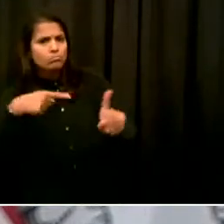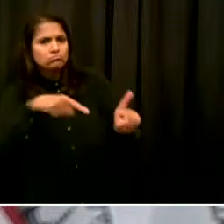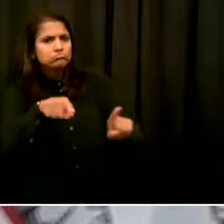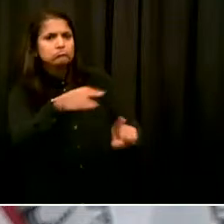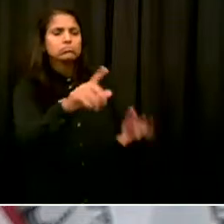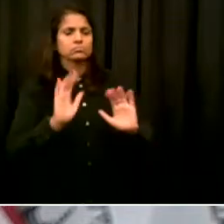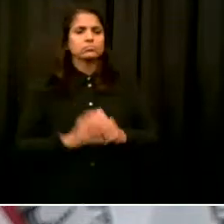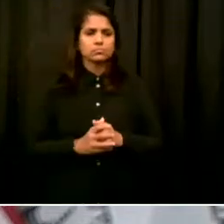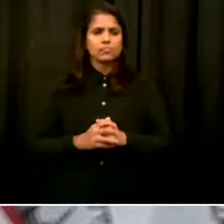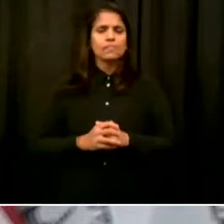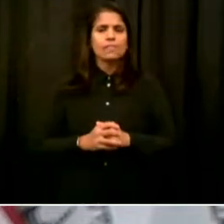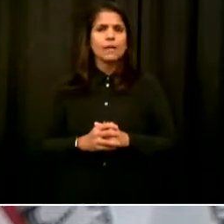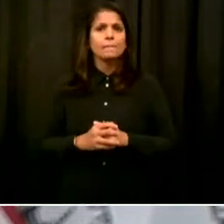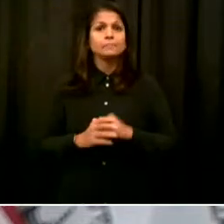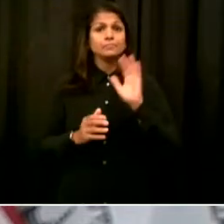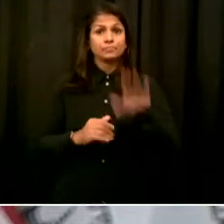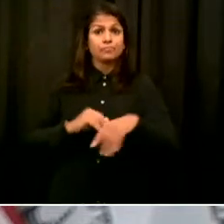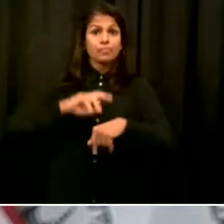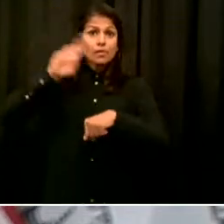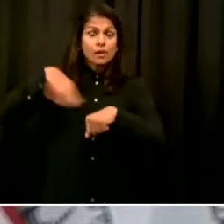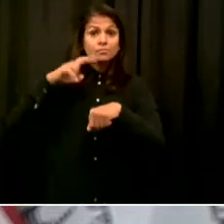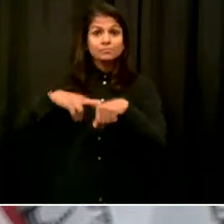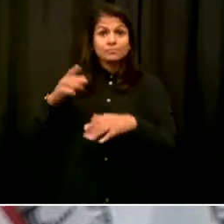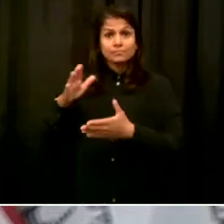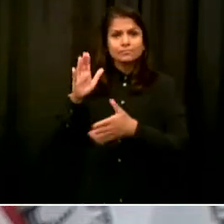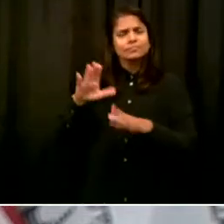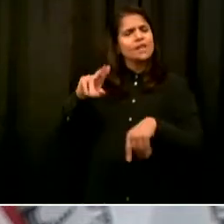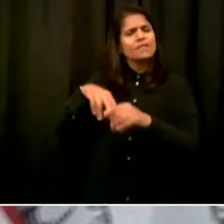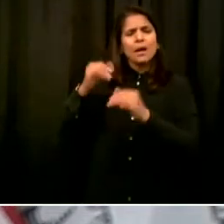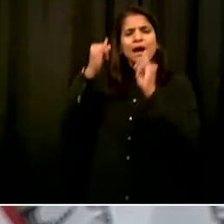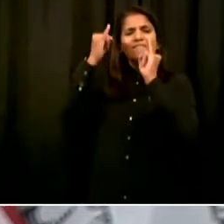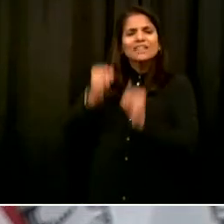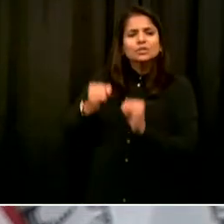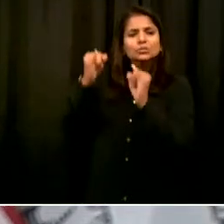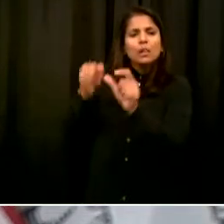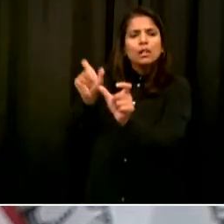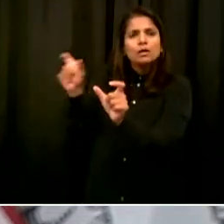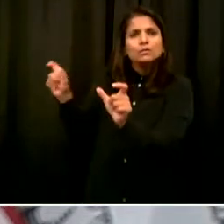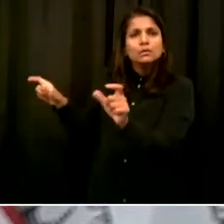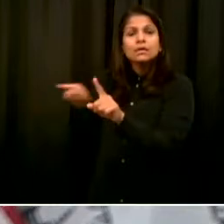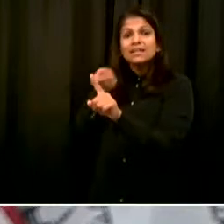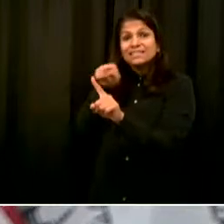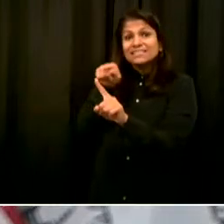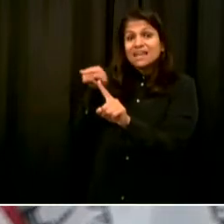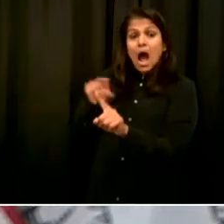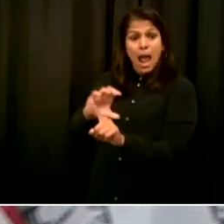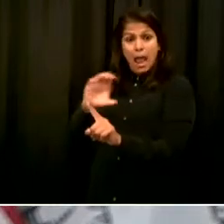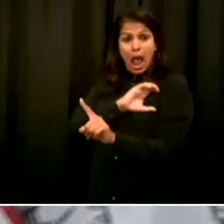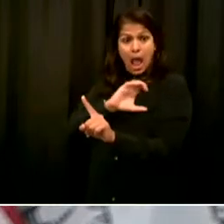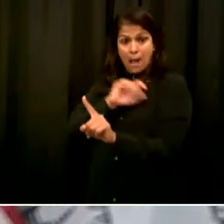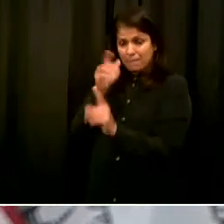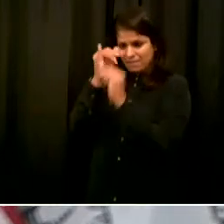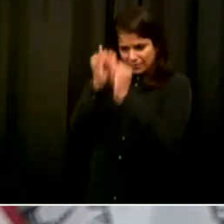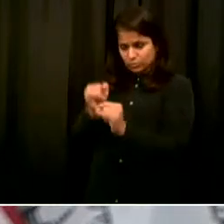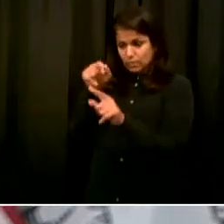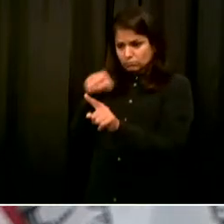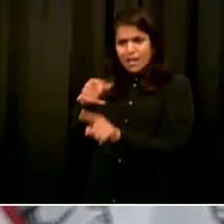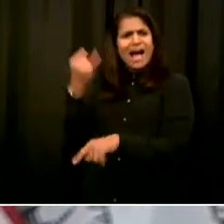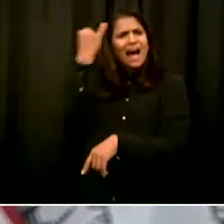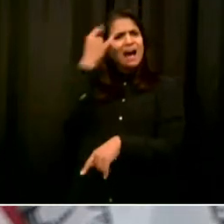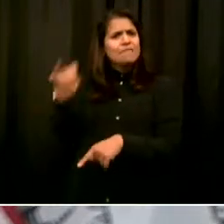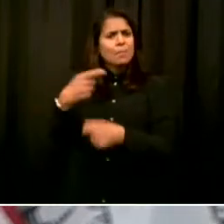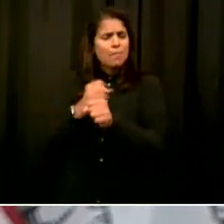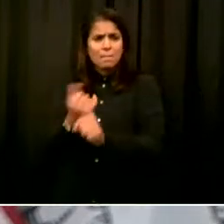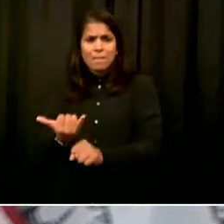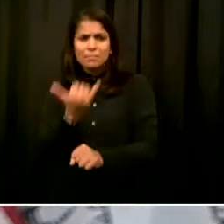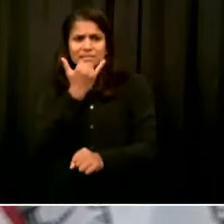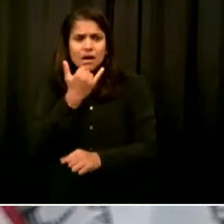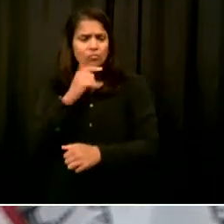BACK, WHATEVER IT MAABY E.